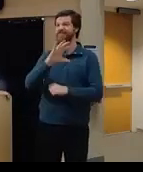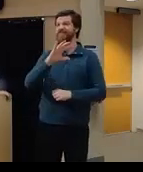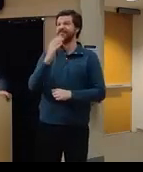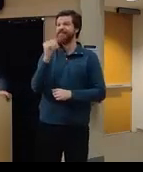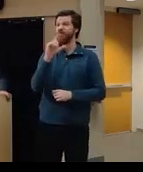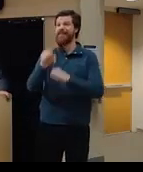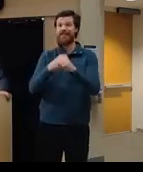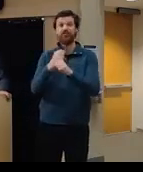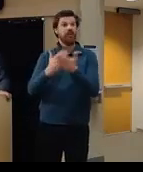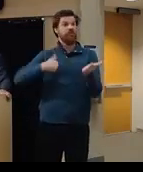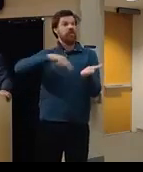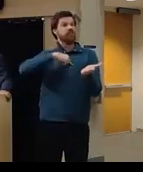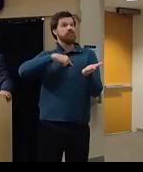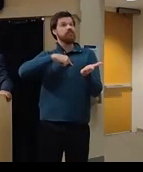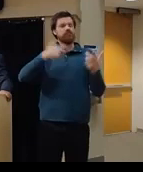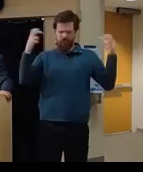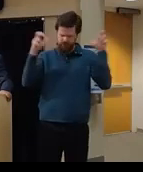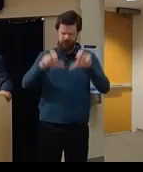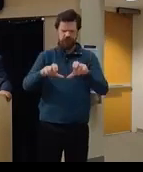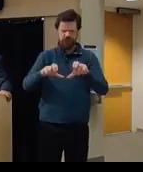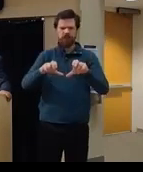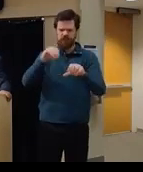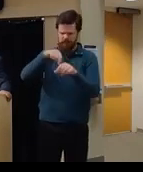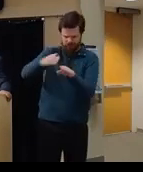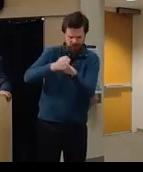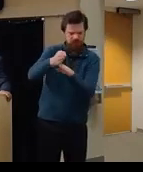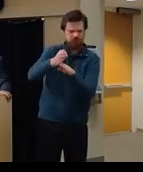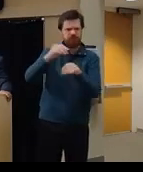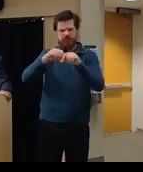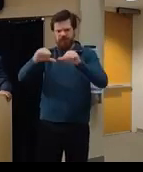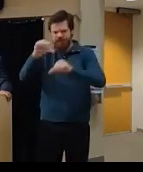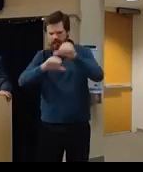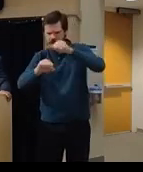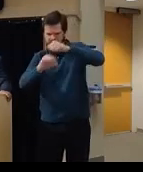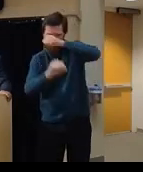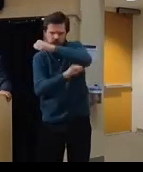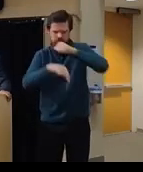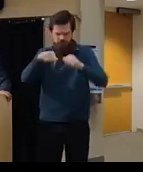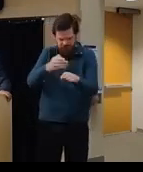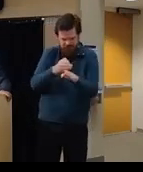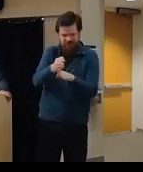some of us uh in in this discipline and the scientific foundations of it that we sometimes